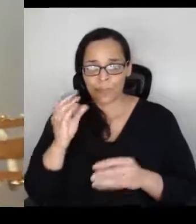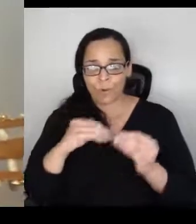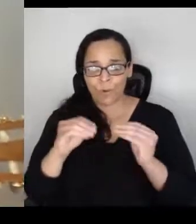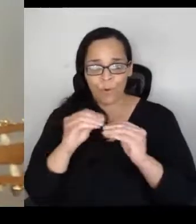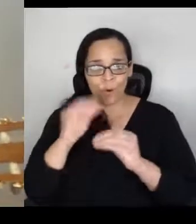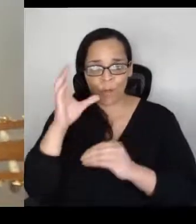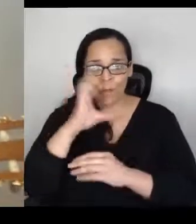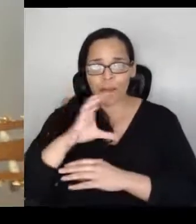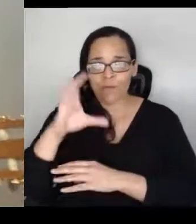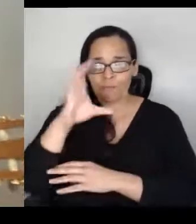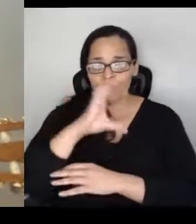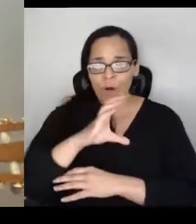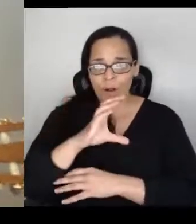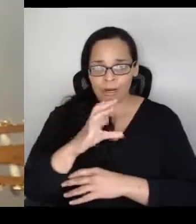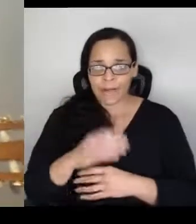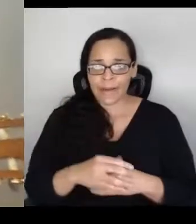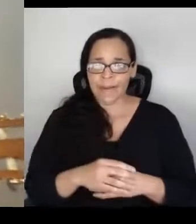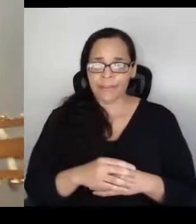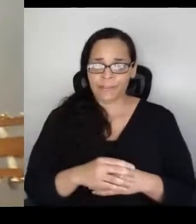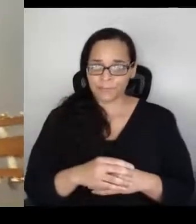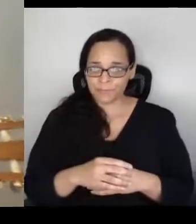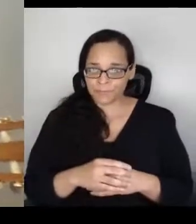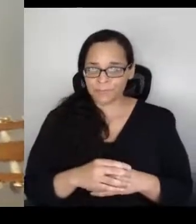Sonando